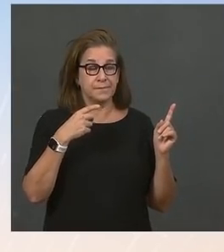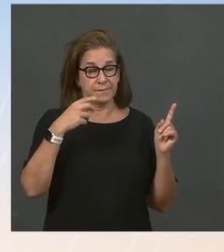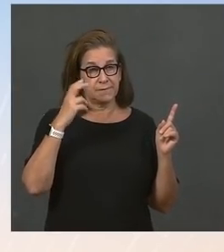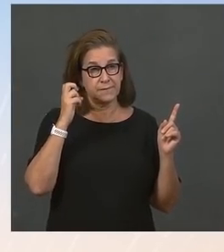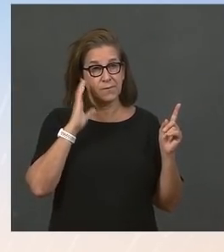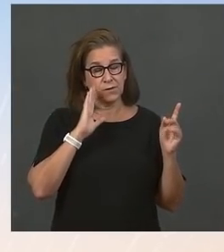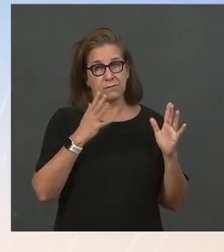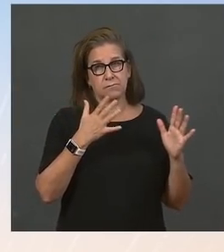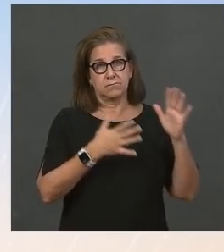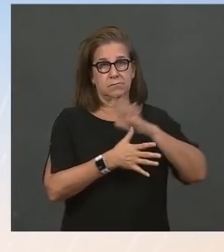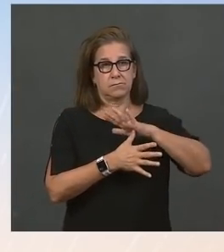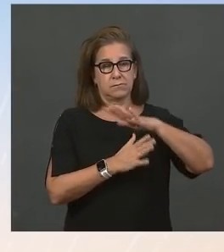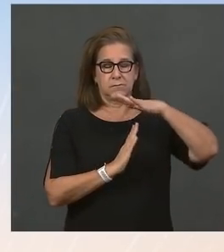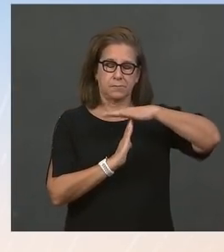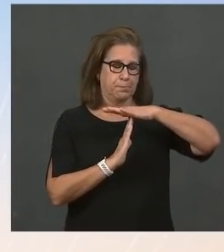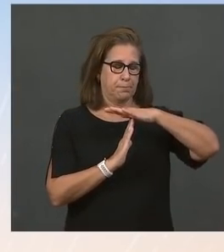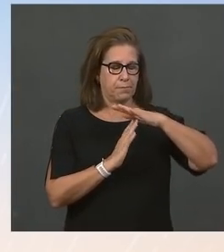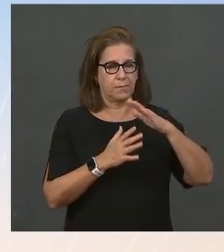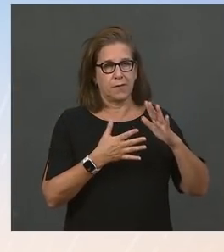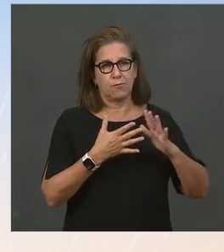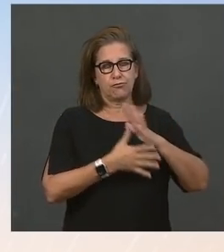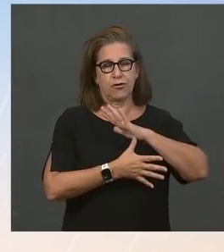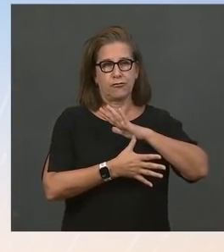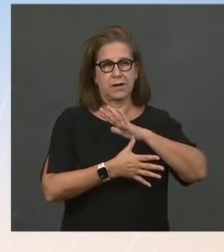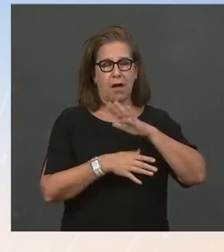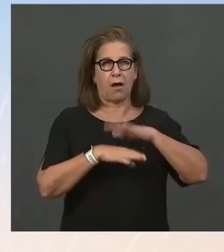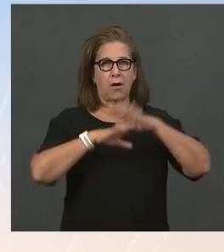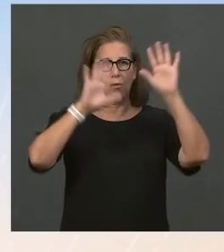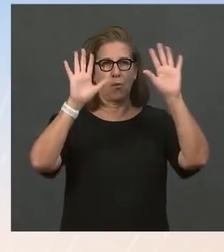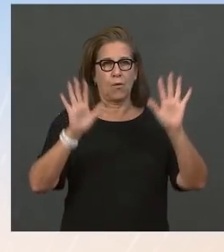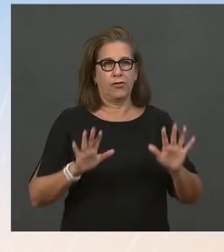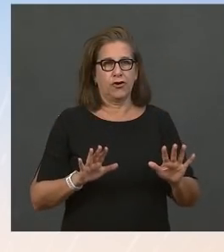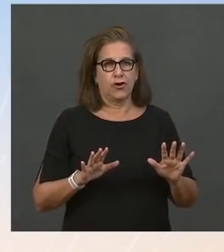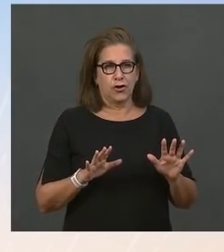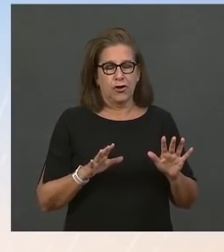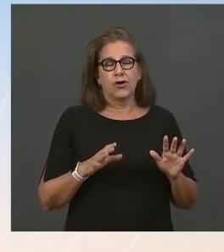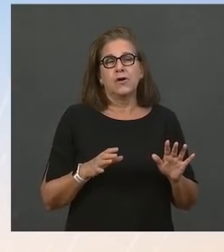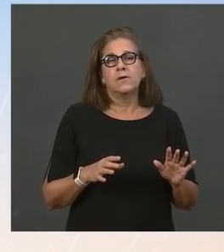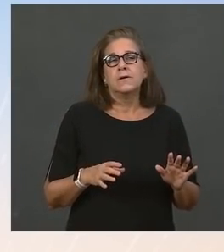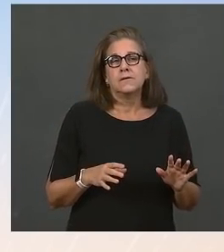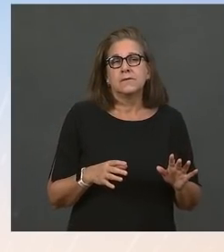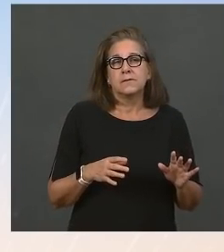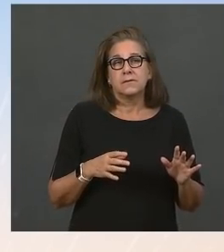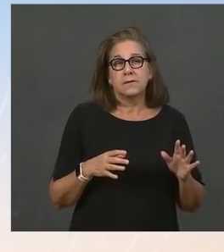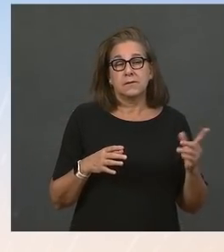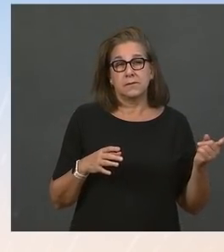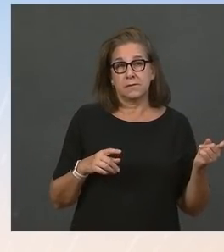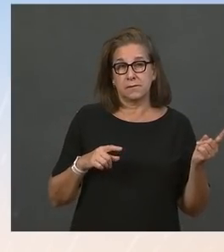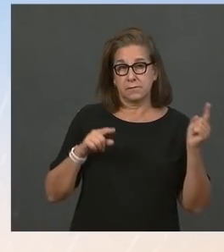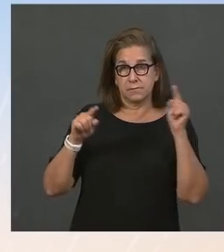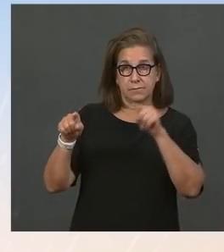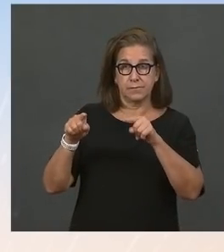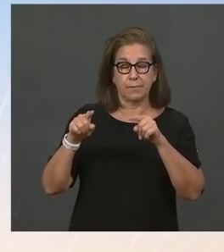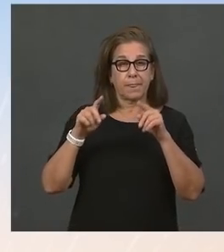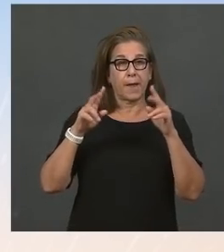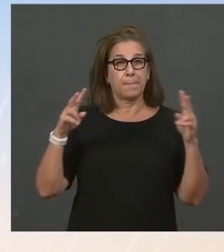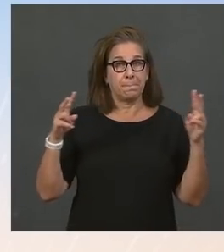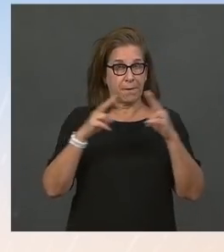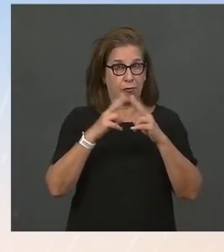and he has already taken steps to do exactly that -- not just by rejoining the Paris Climate Agreement, but by taking steps, working with the leaders of the auto industry,